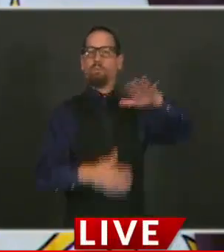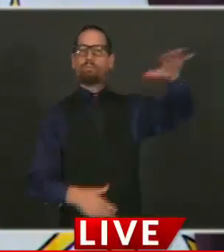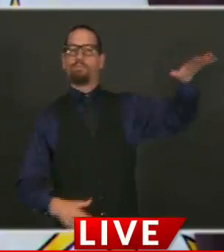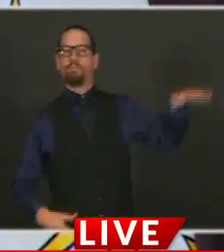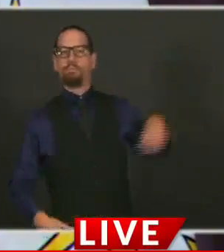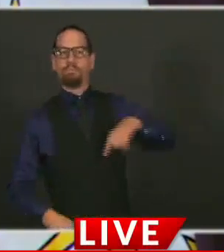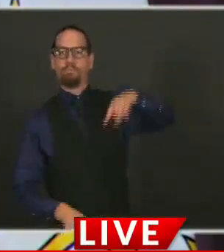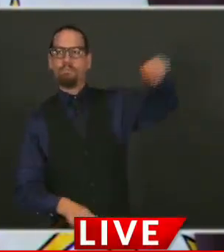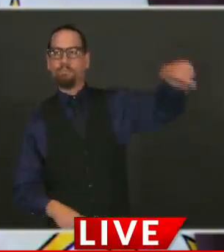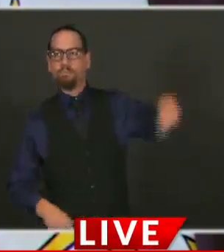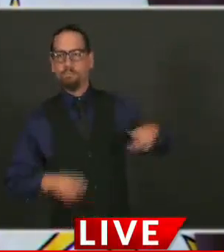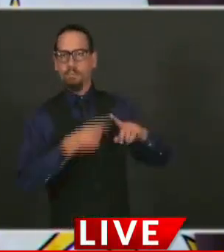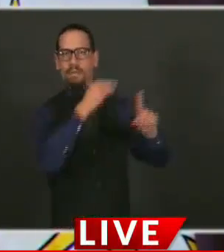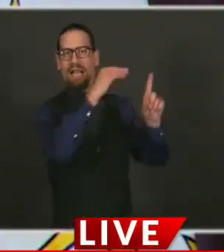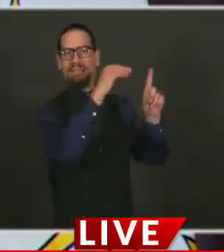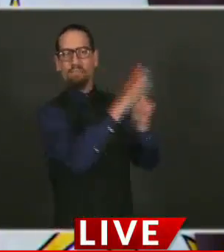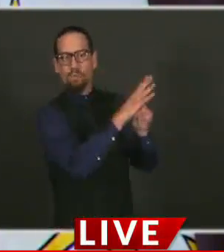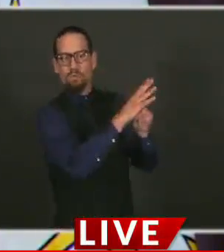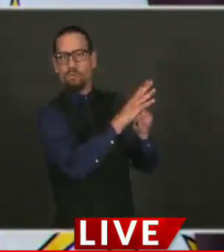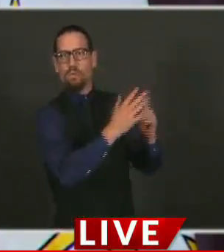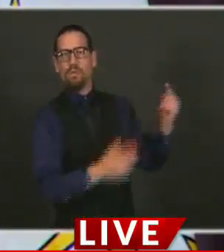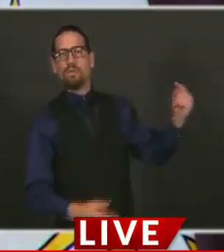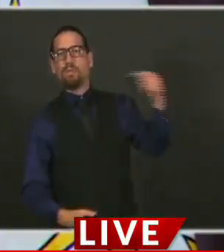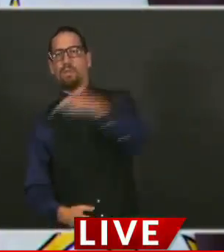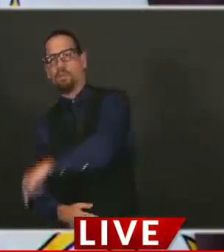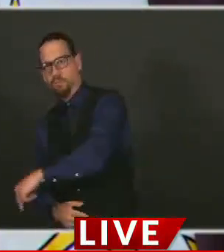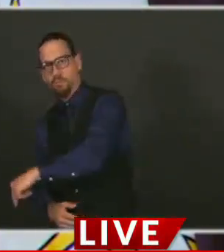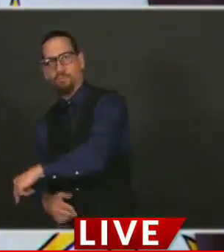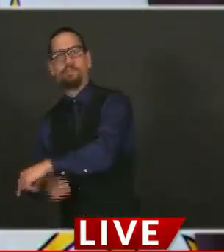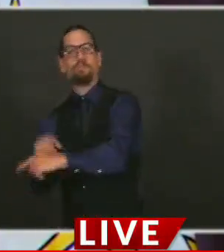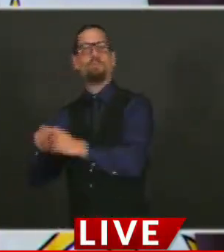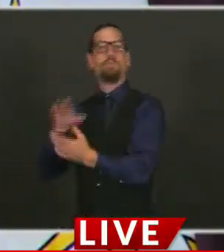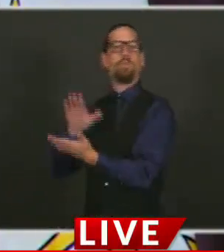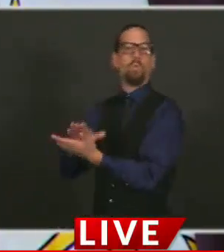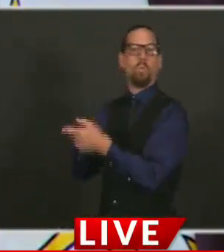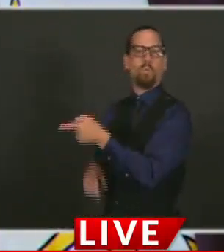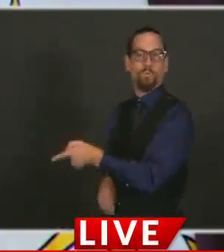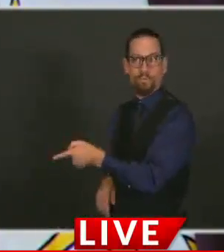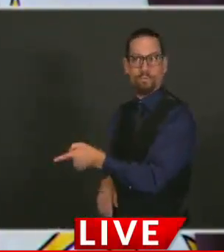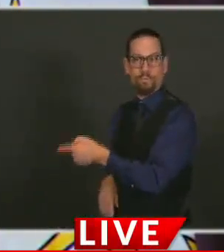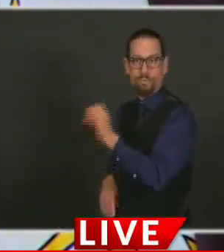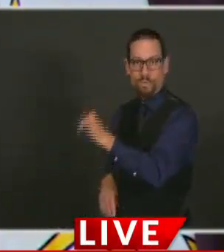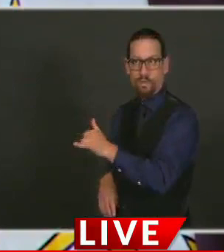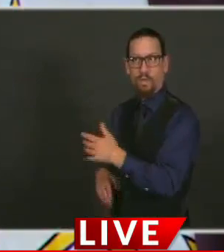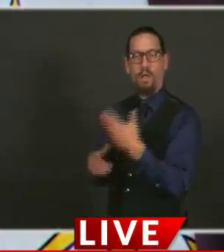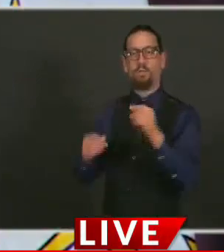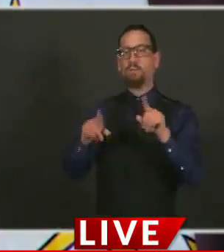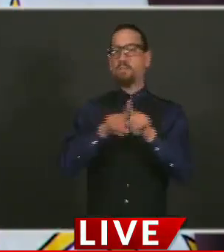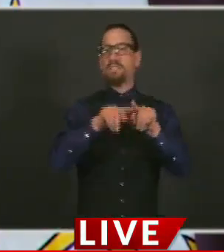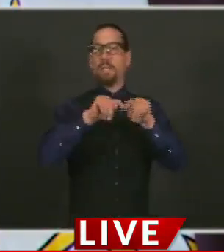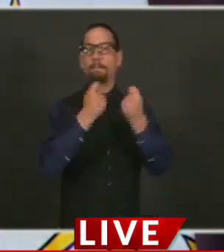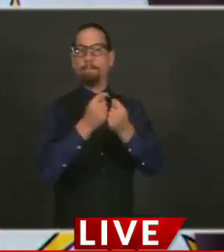CASES ASSOCIATED WITH SOMEONE FROM THE K-12 COMMUNITY -- THEY ARE OFTENTIMES MORE SO EXPOSED IN THE COMMUNITY.